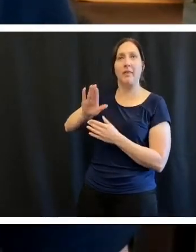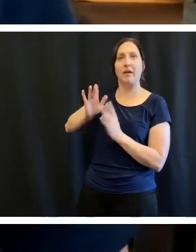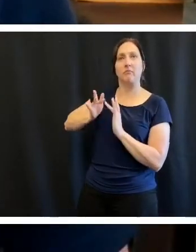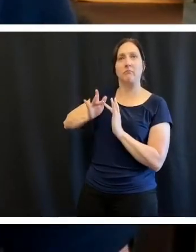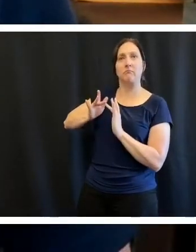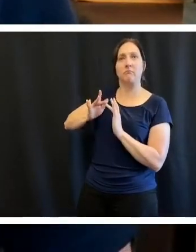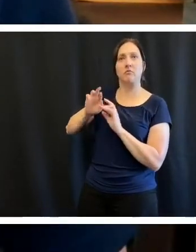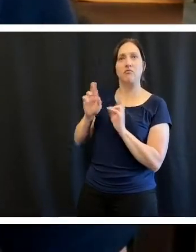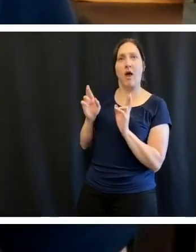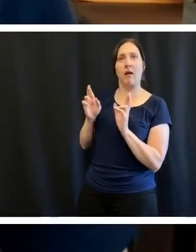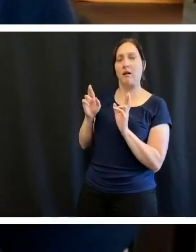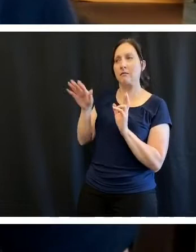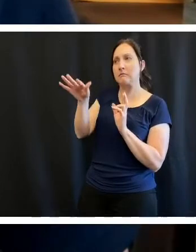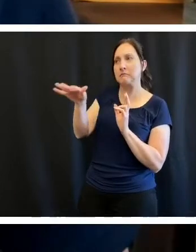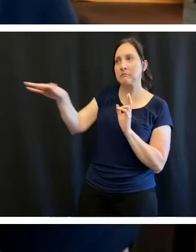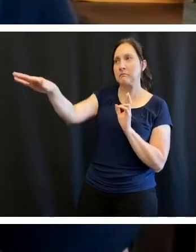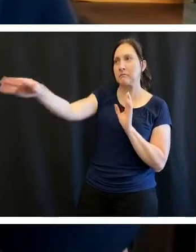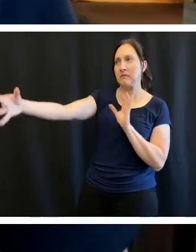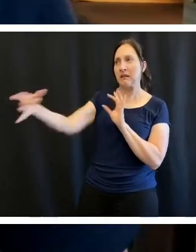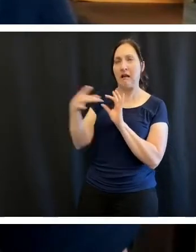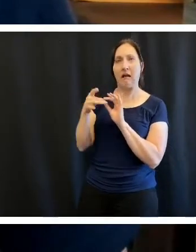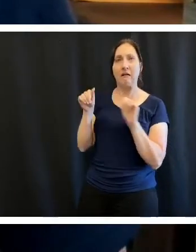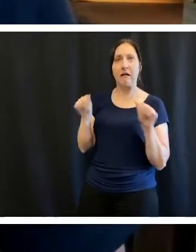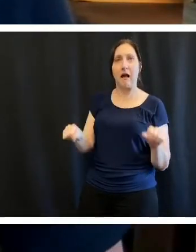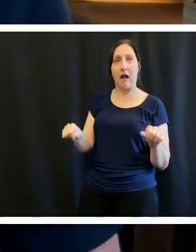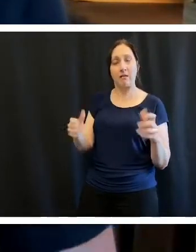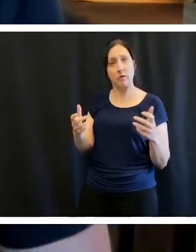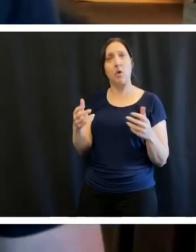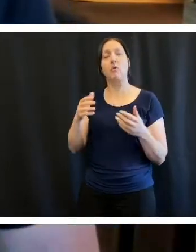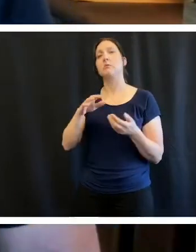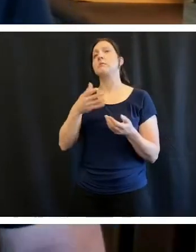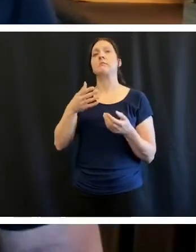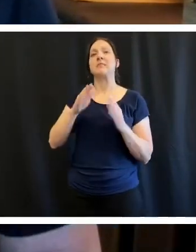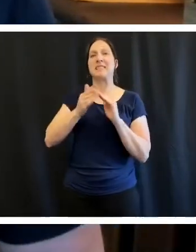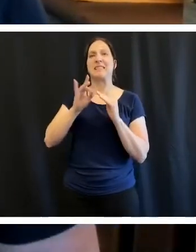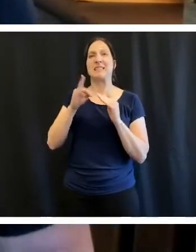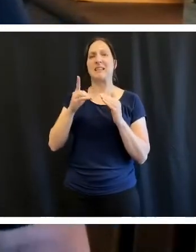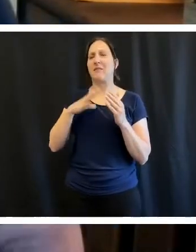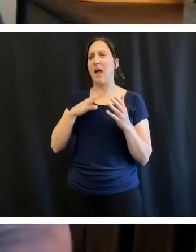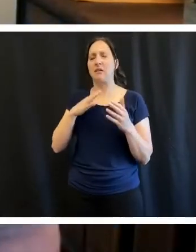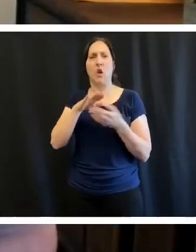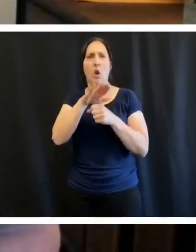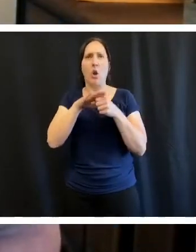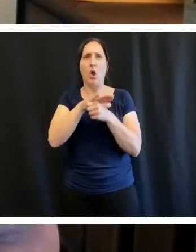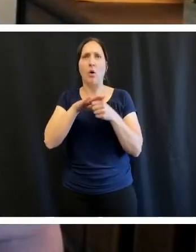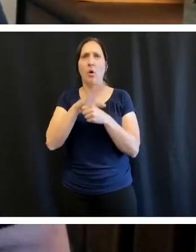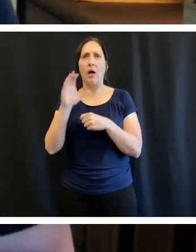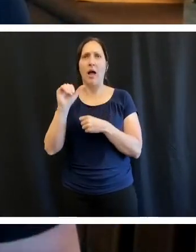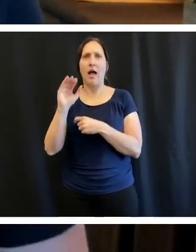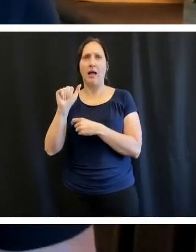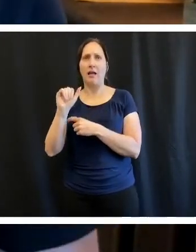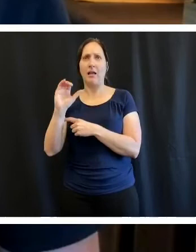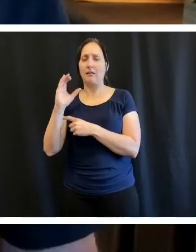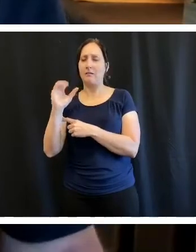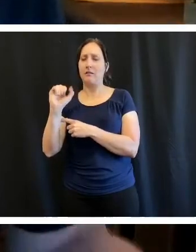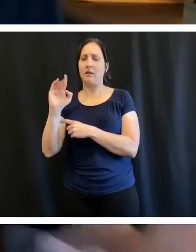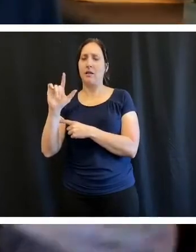Worked with a local cable provider to be able to get 60 days of free access to any school in the city